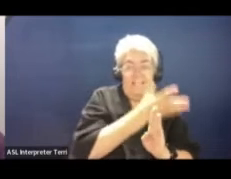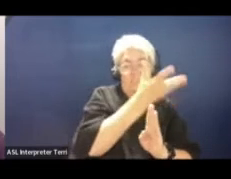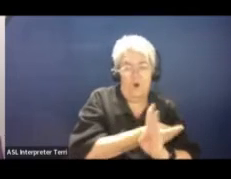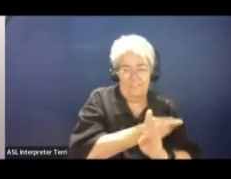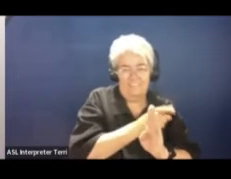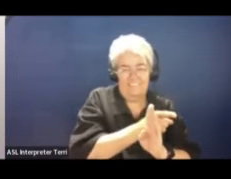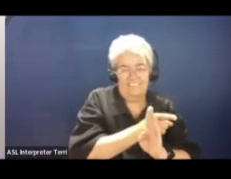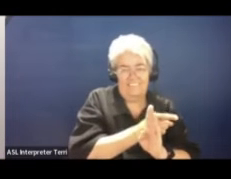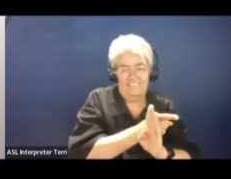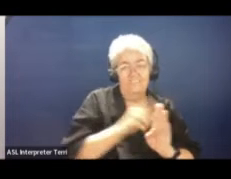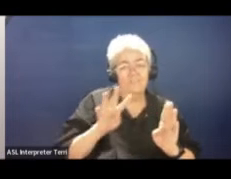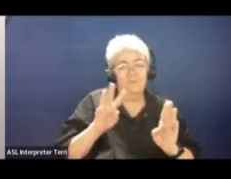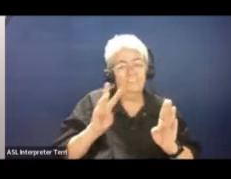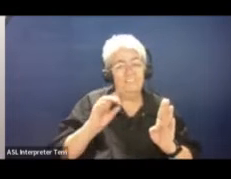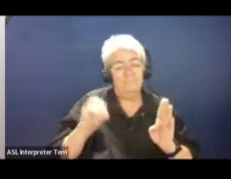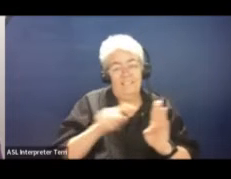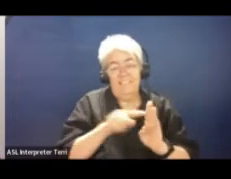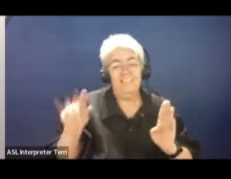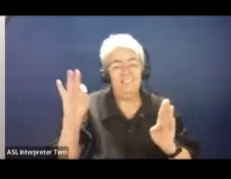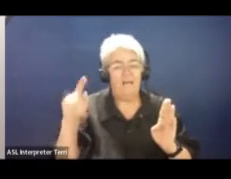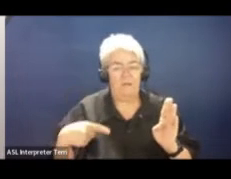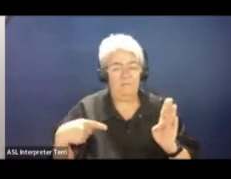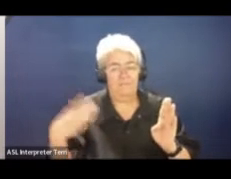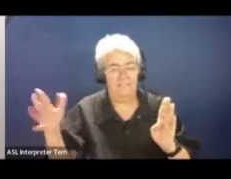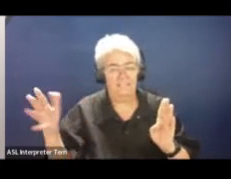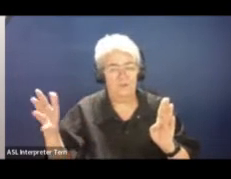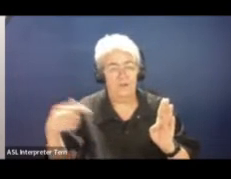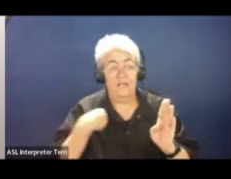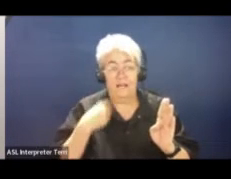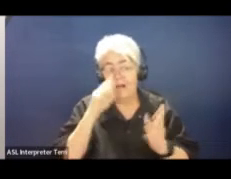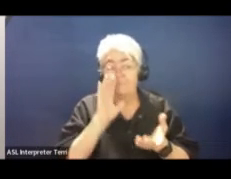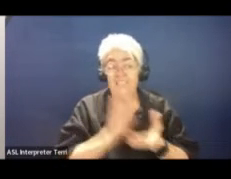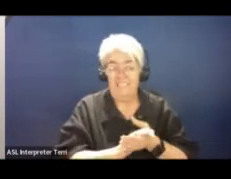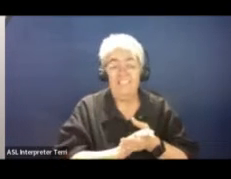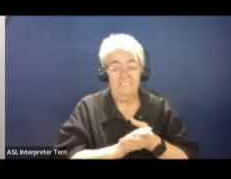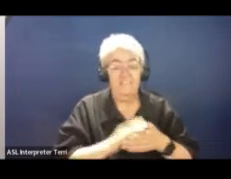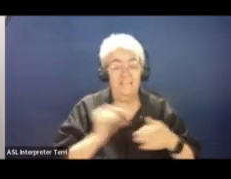only capture is nine months out of the 12 months. And I strongly believe that if we had the